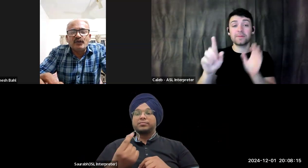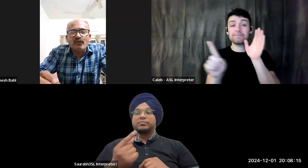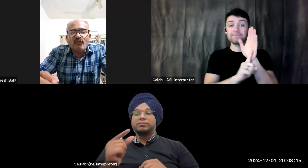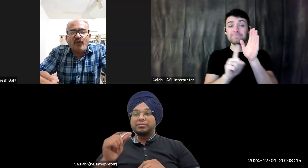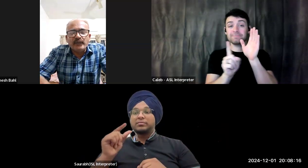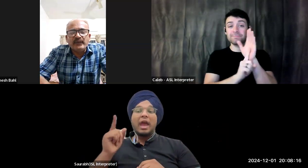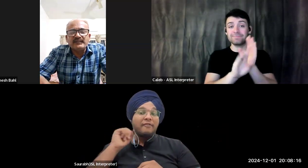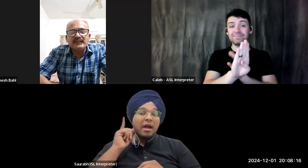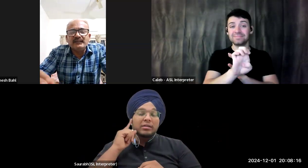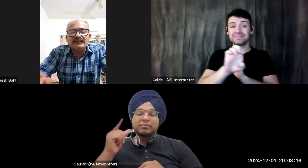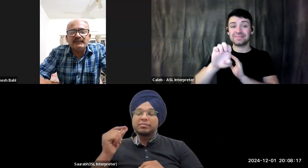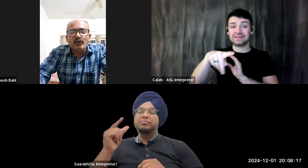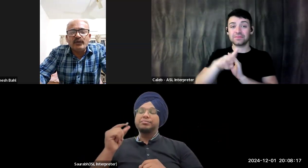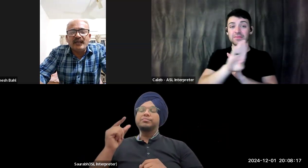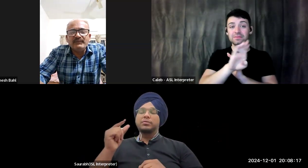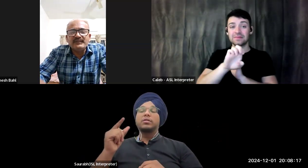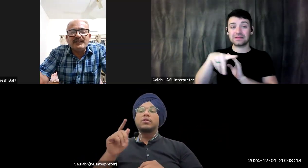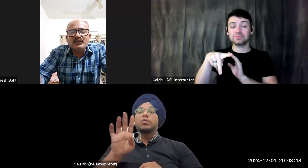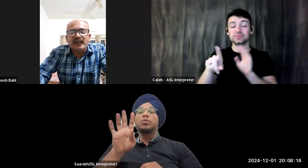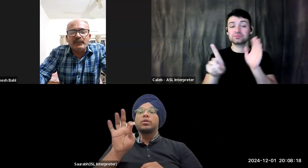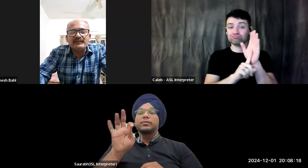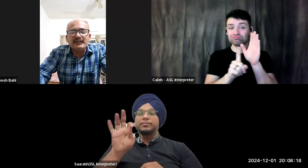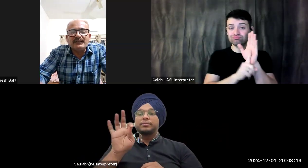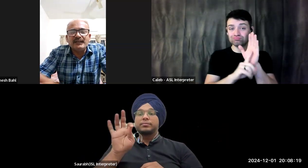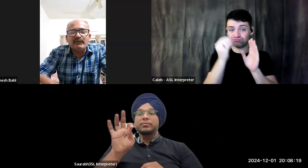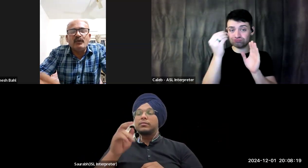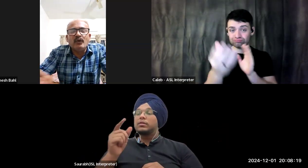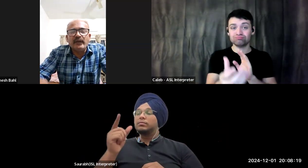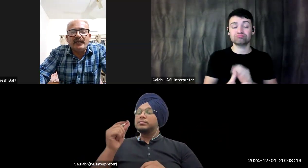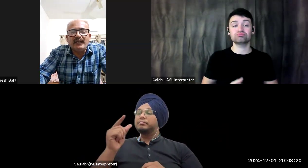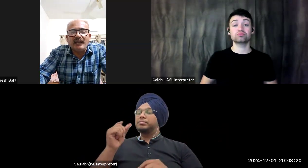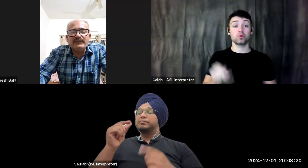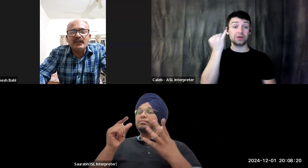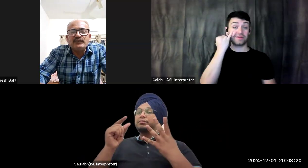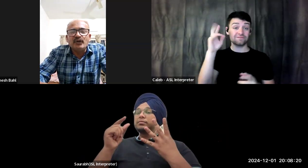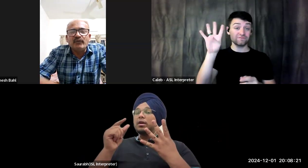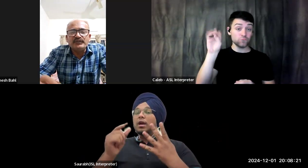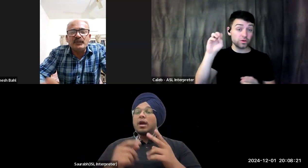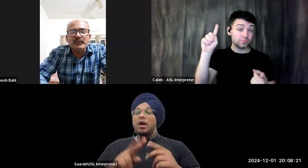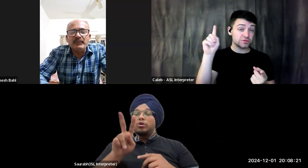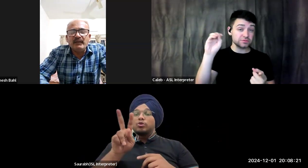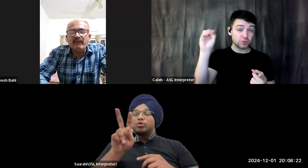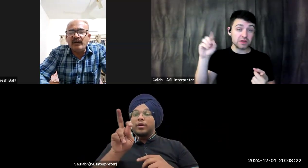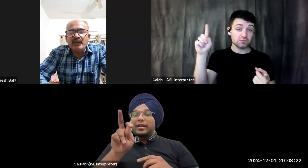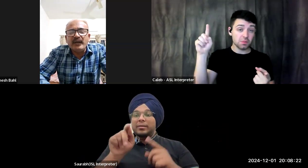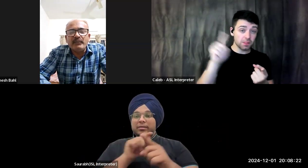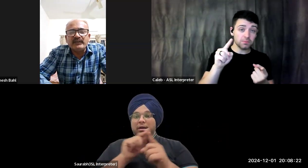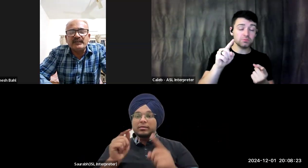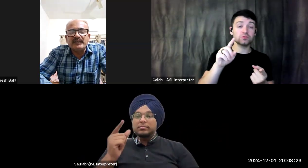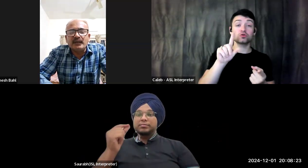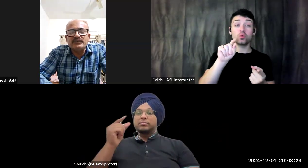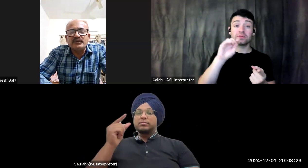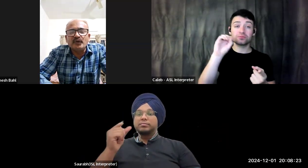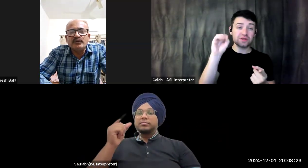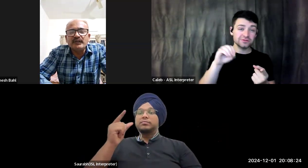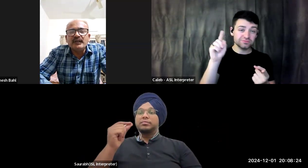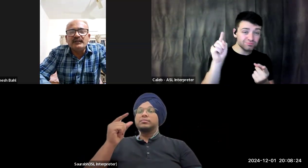So 40%, 4 times. 20%, it will go eight times. So visually impaired person comes to know